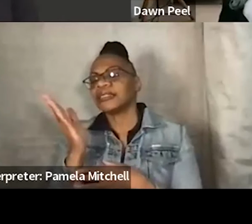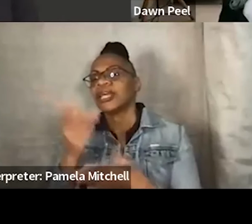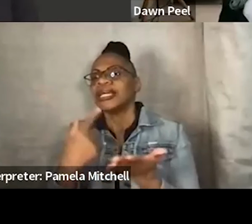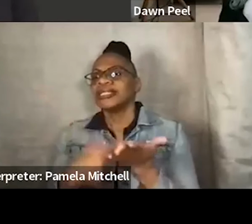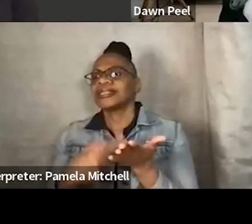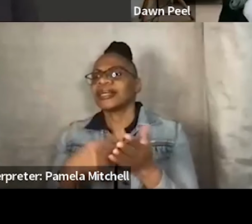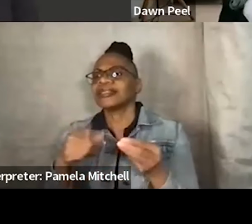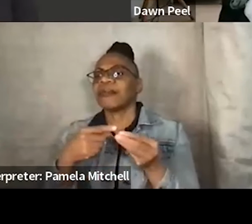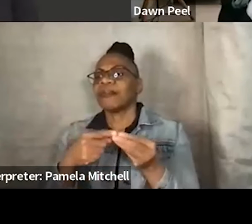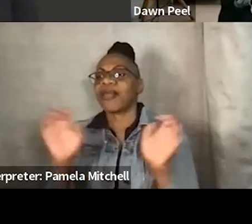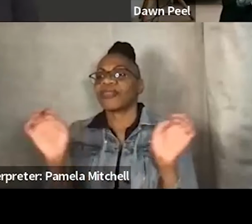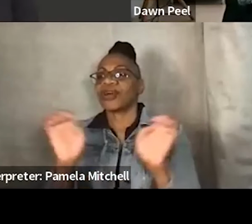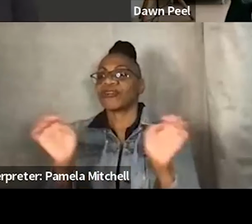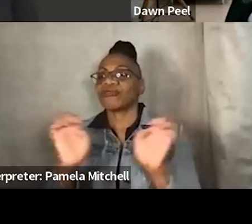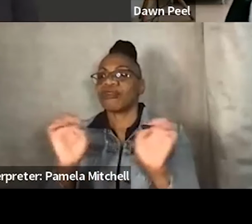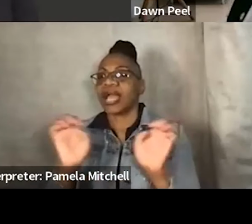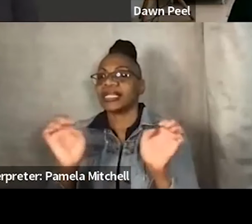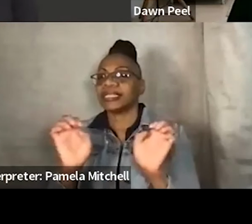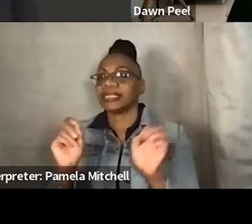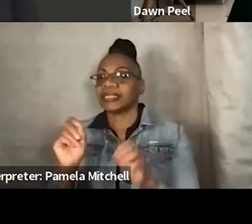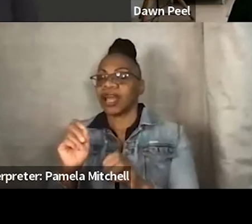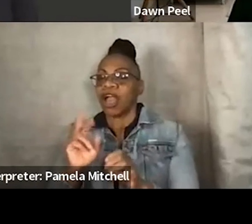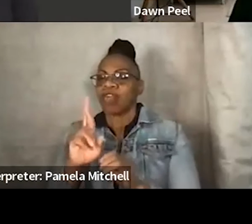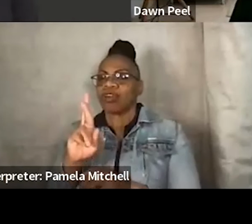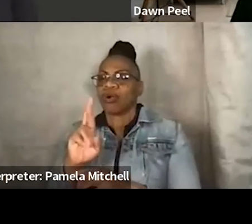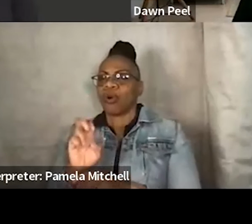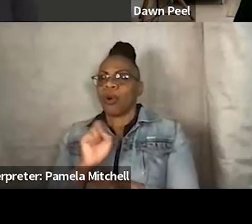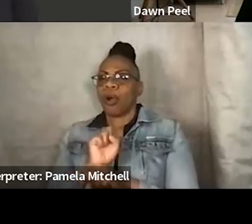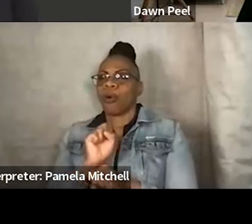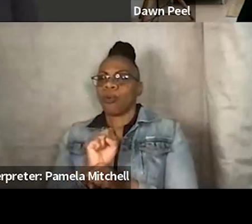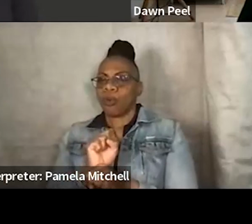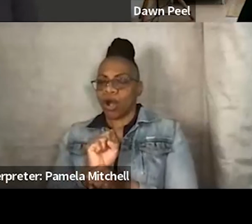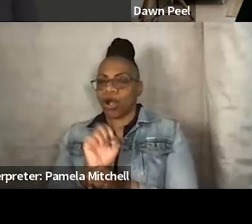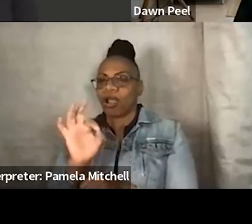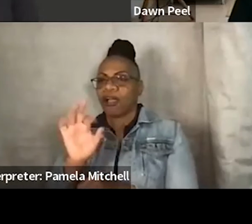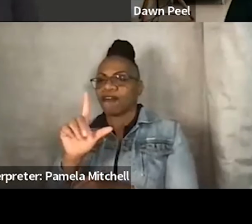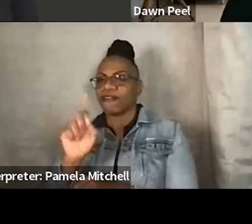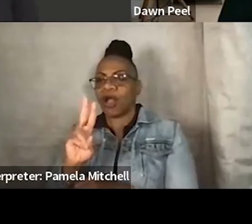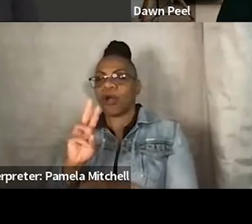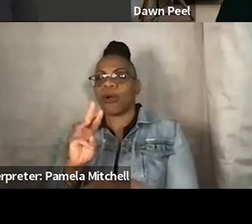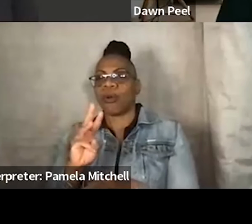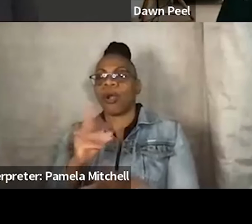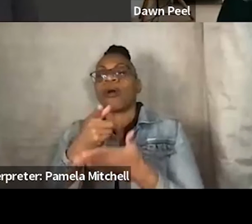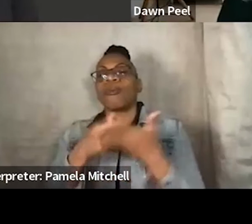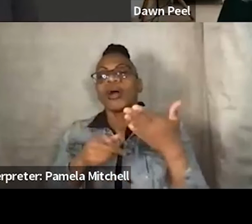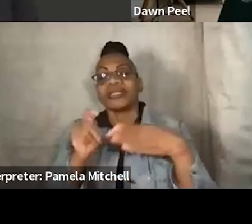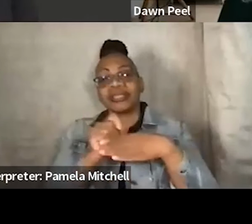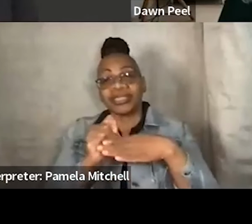and this audience member is asking, "What is the training for call takers? "Can you share any recommendations